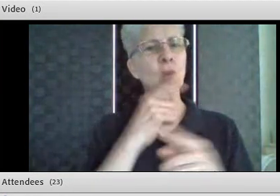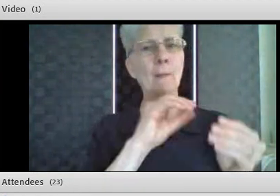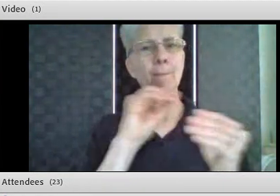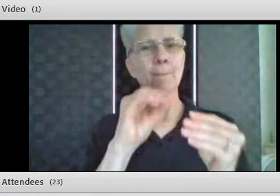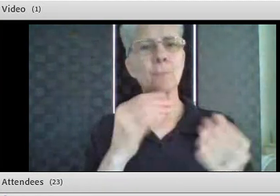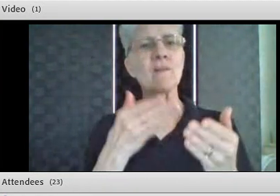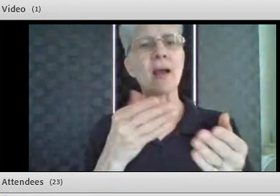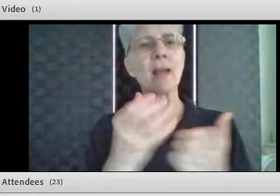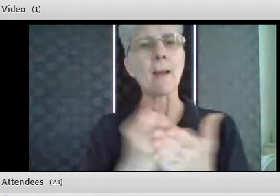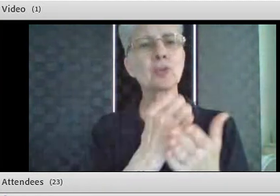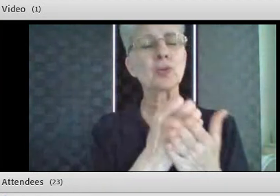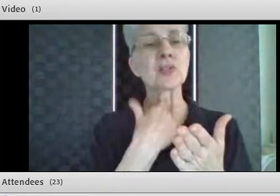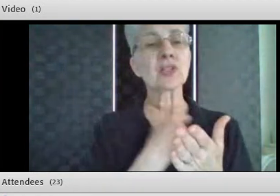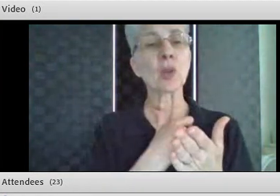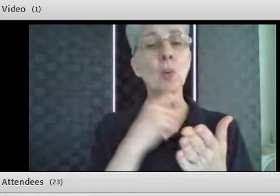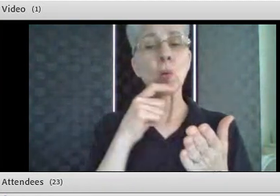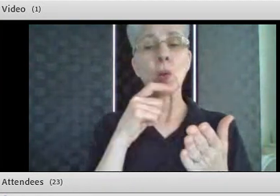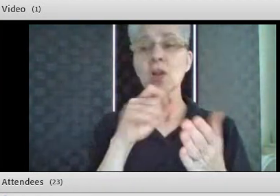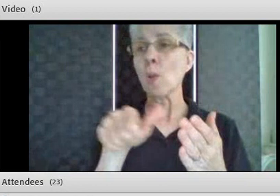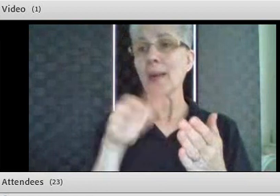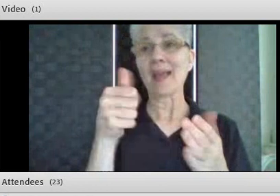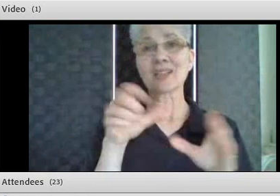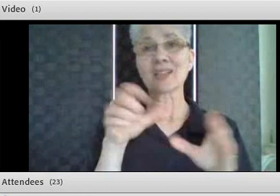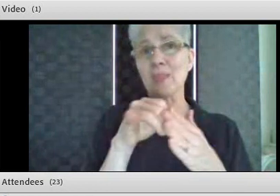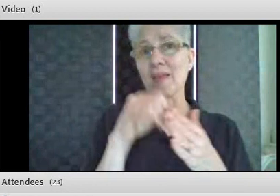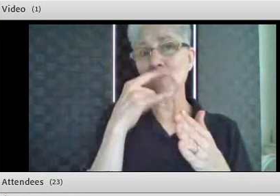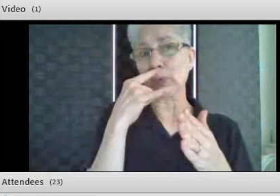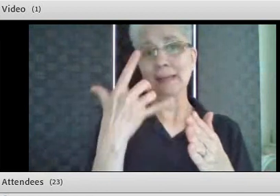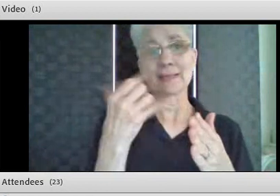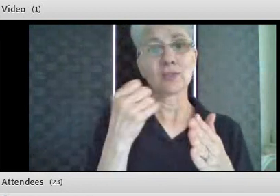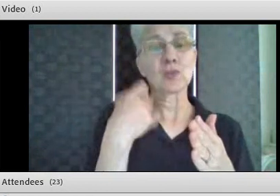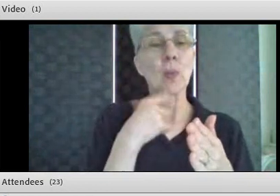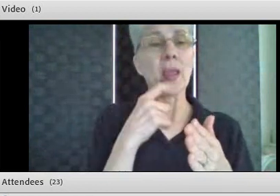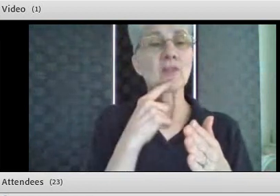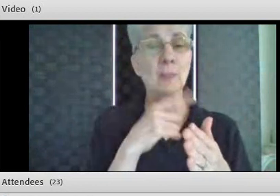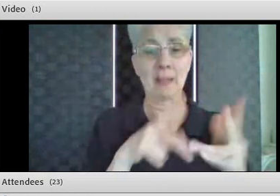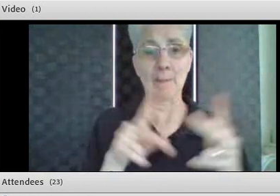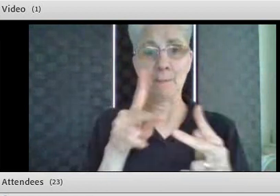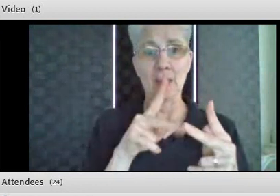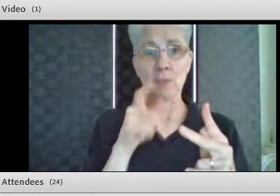We are the educators in these nontraditional learning environments. We are the ones who are uniquely suited to provide